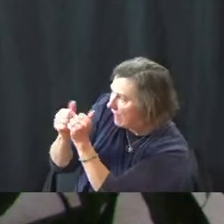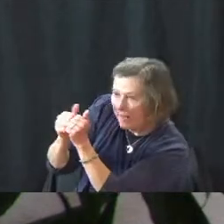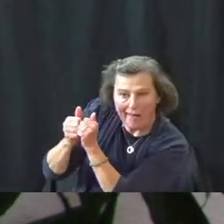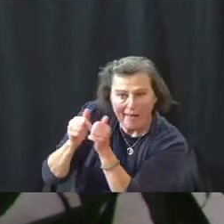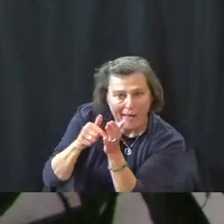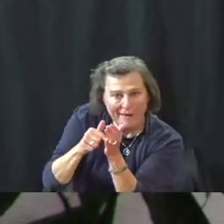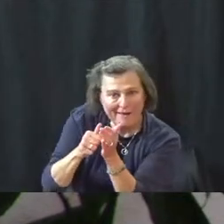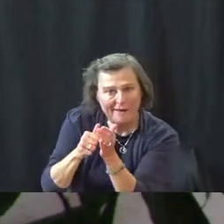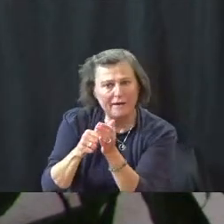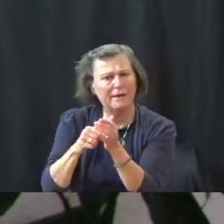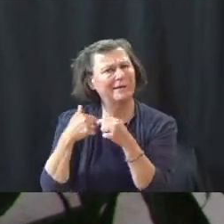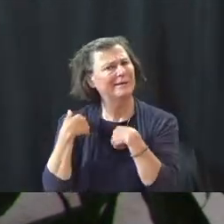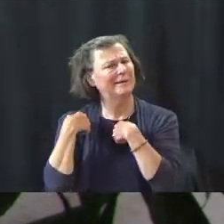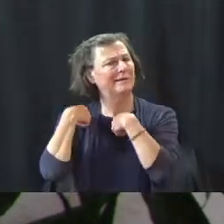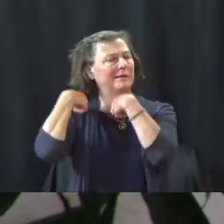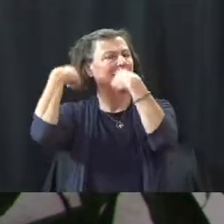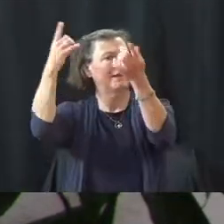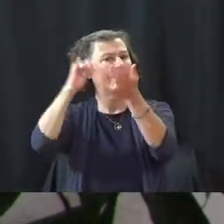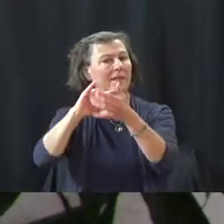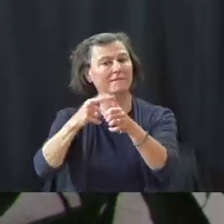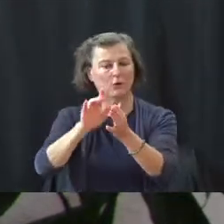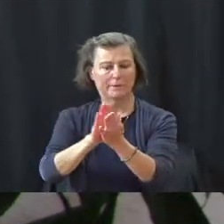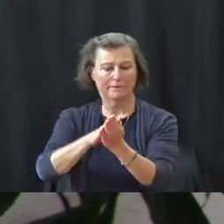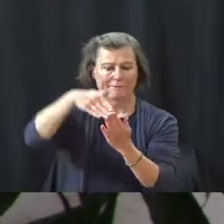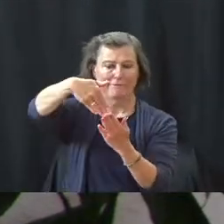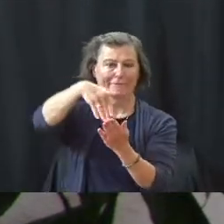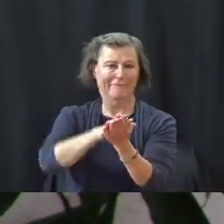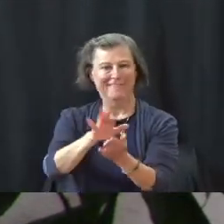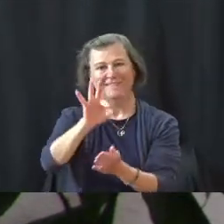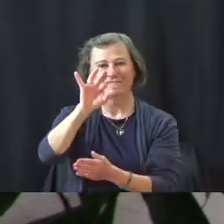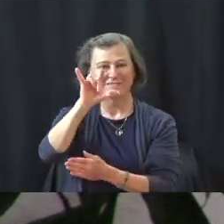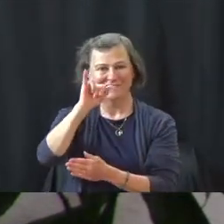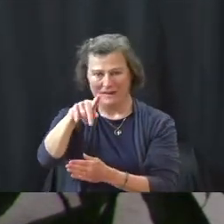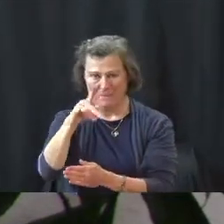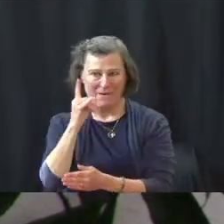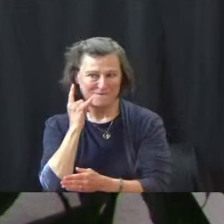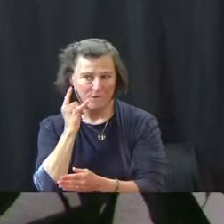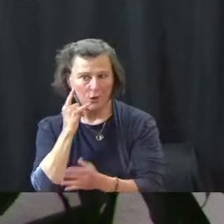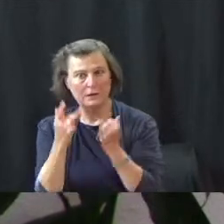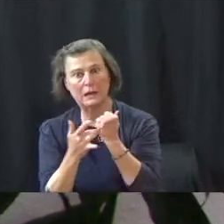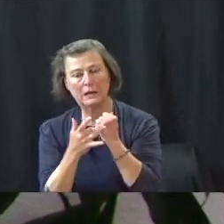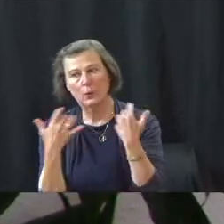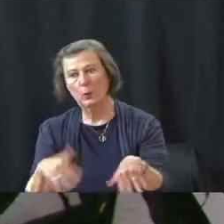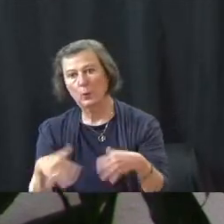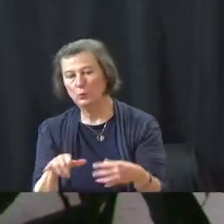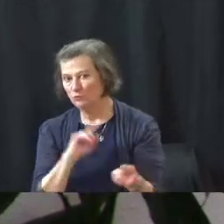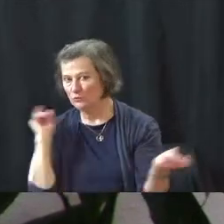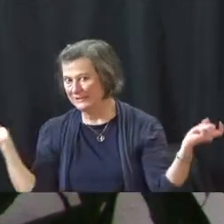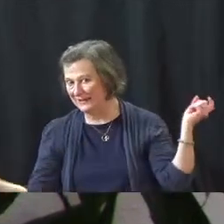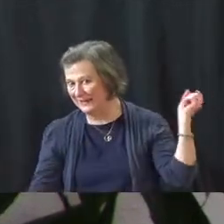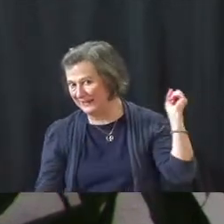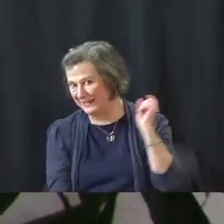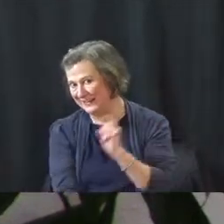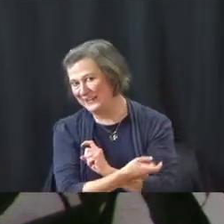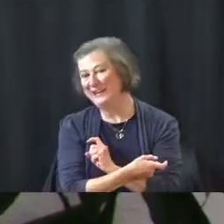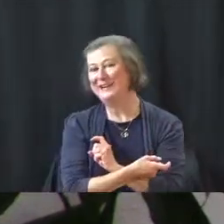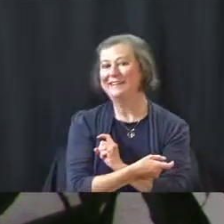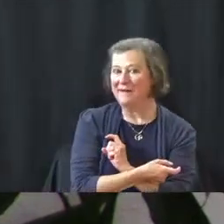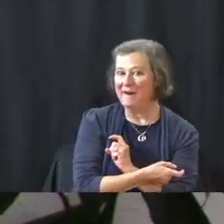Since that first flip phone, technology has changed quite a lot.